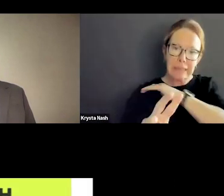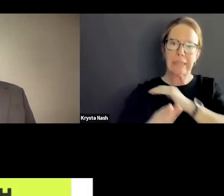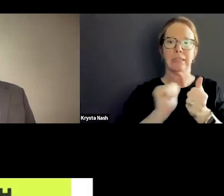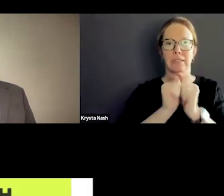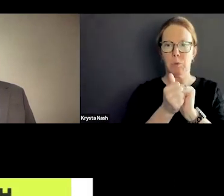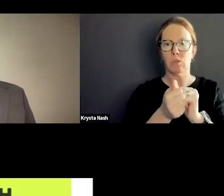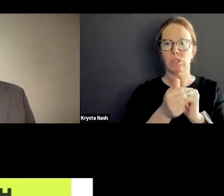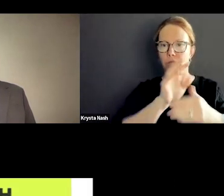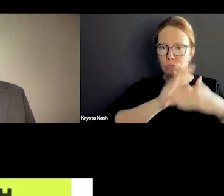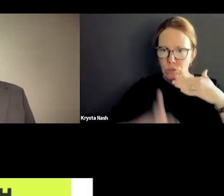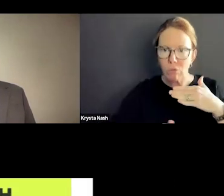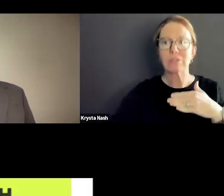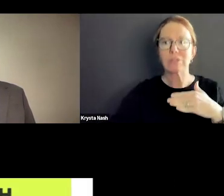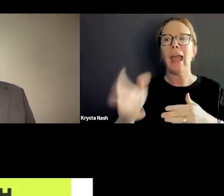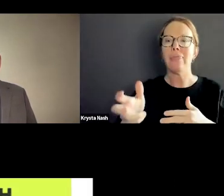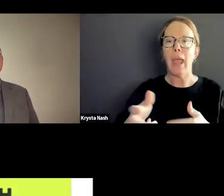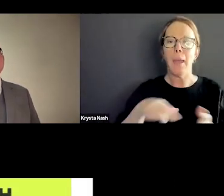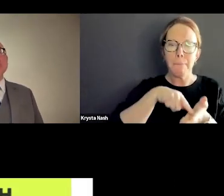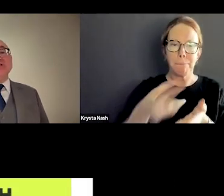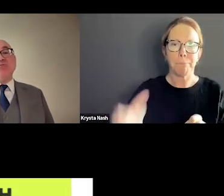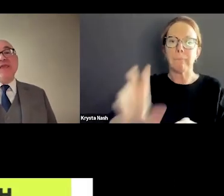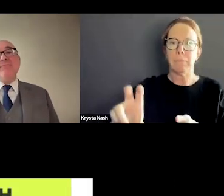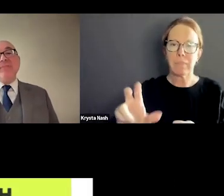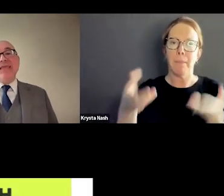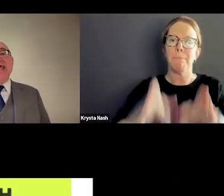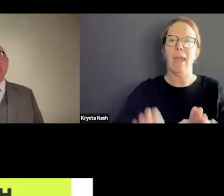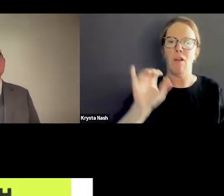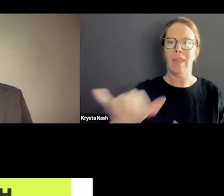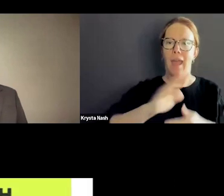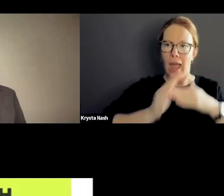and placing our wagering on that outcome in our research, we mean activities